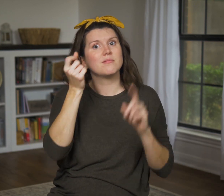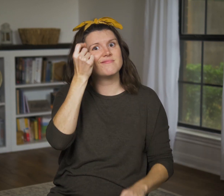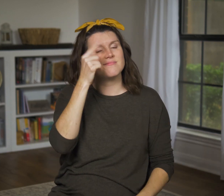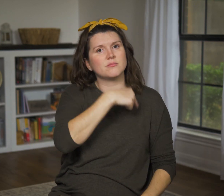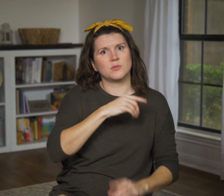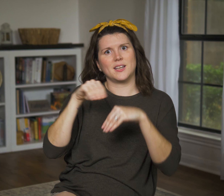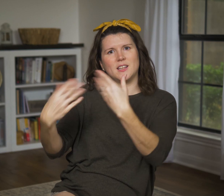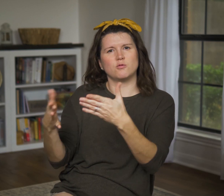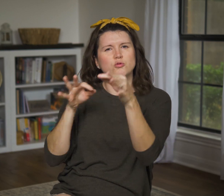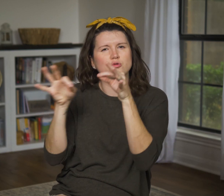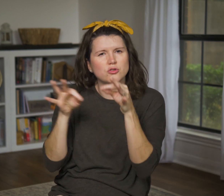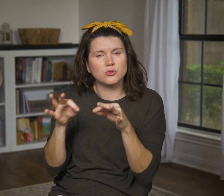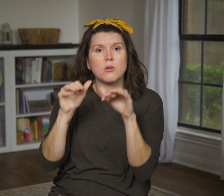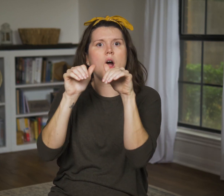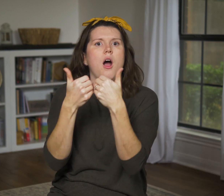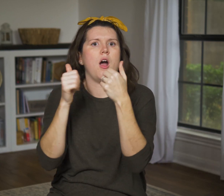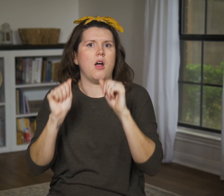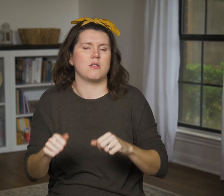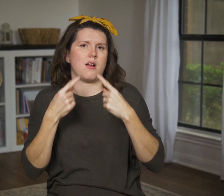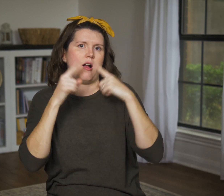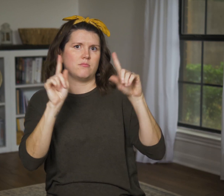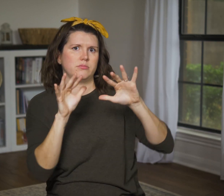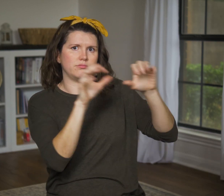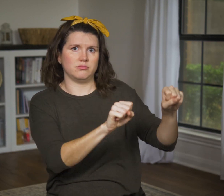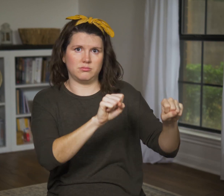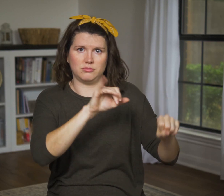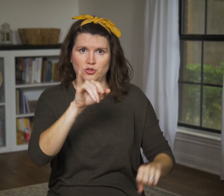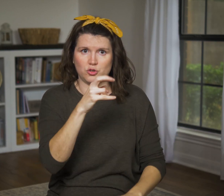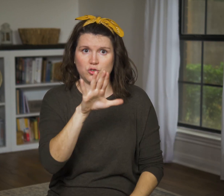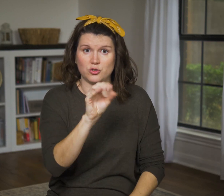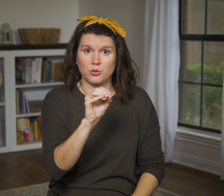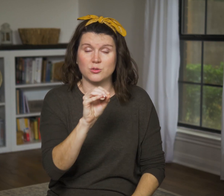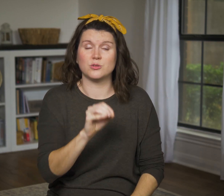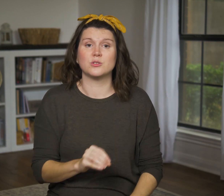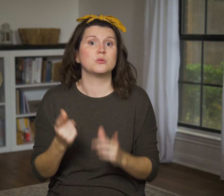But He gives odd instructions on how to accomplish this: